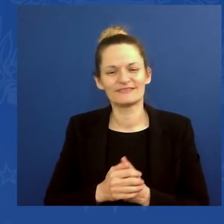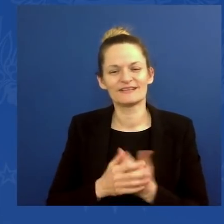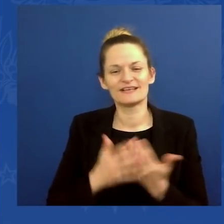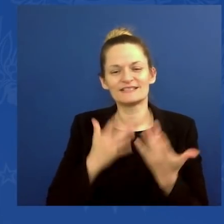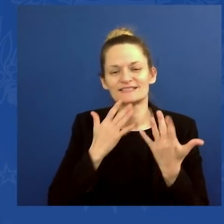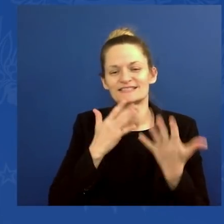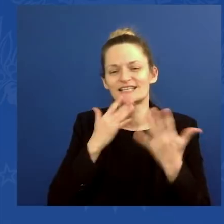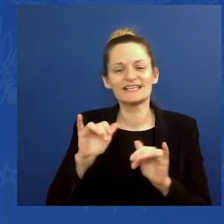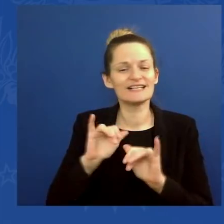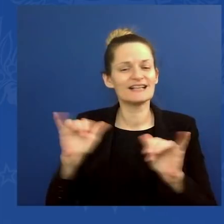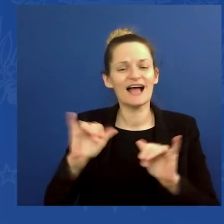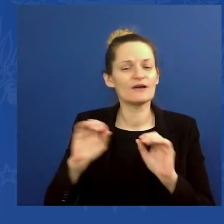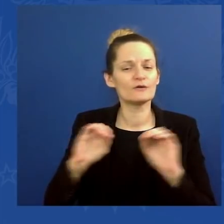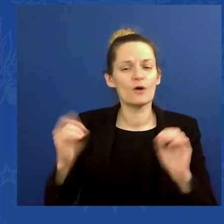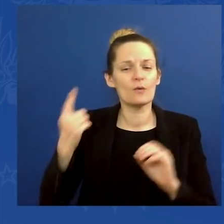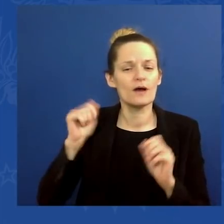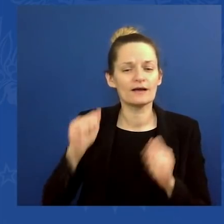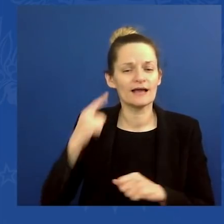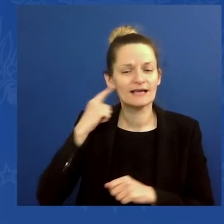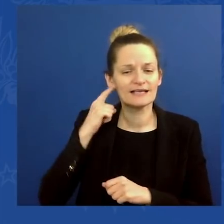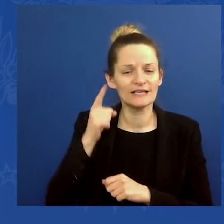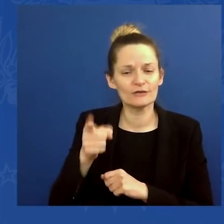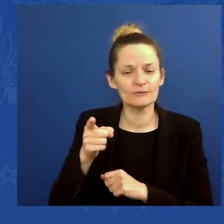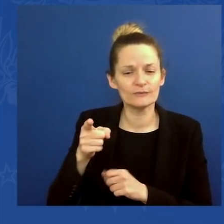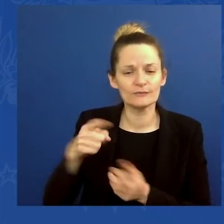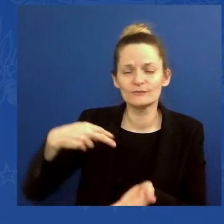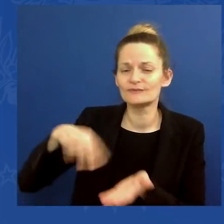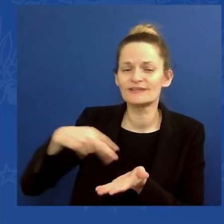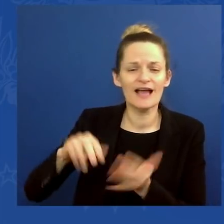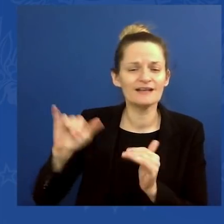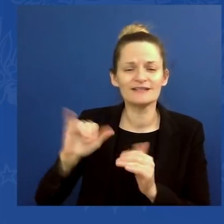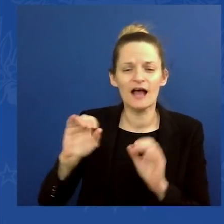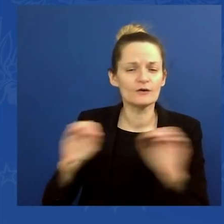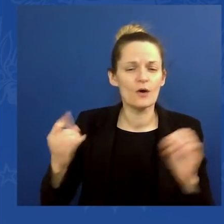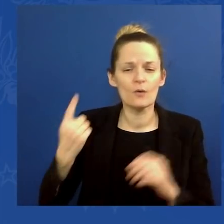Sing as is if no one can hear you. Dance as if no one can see you.